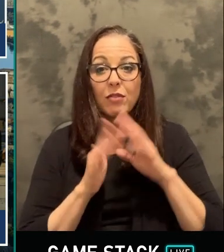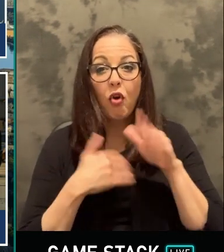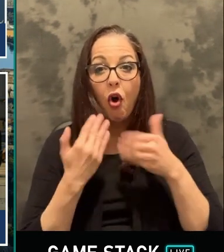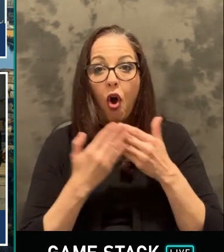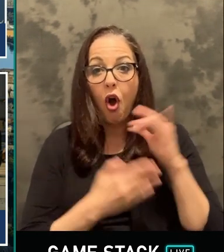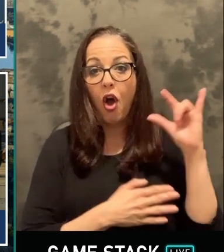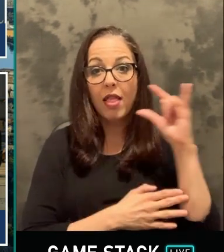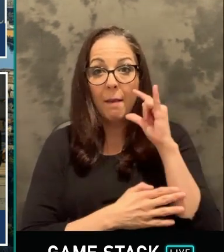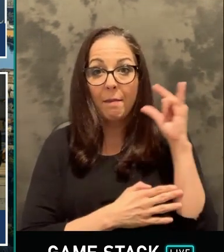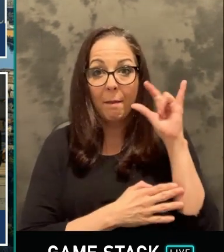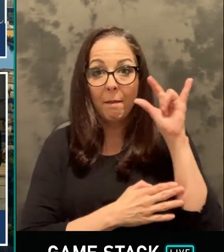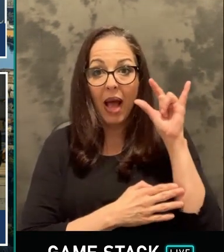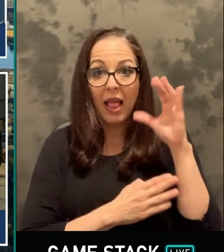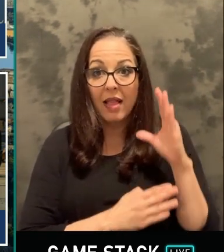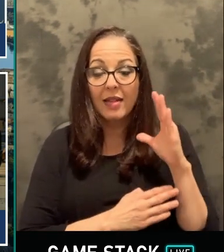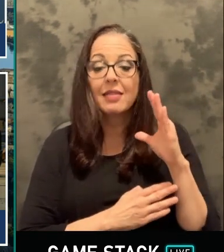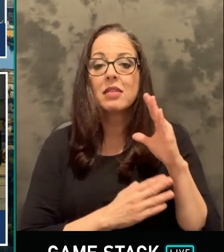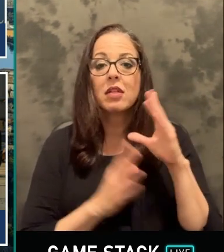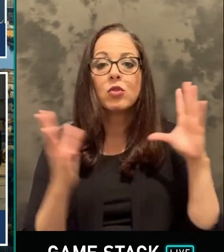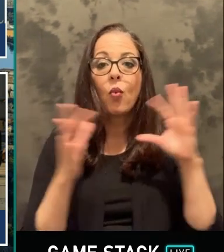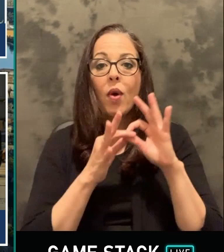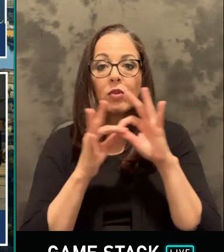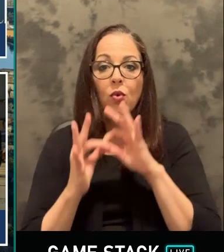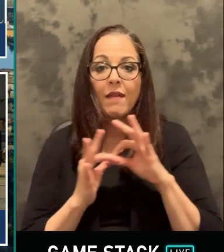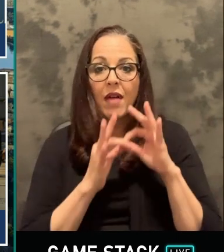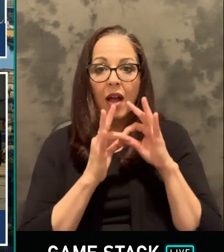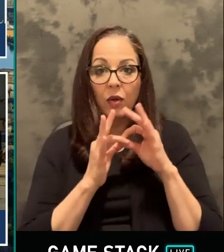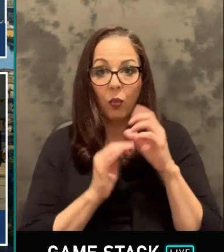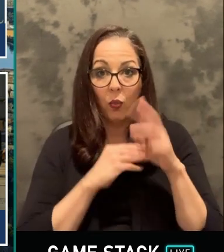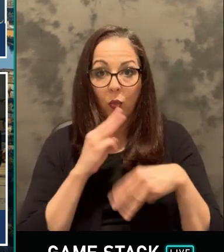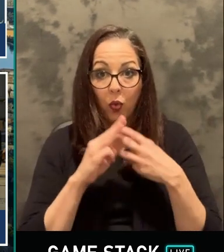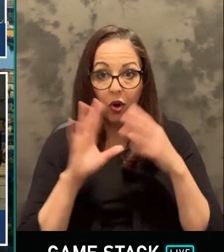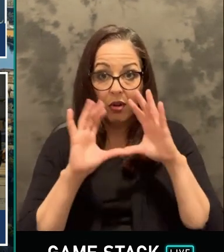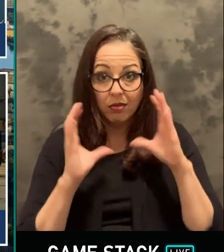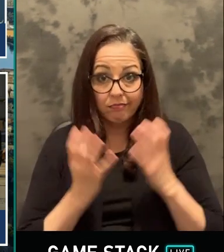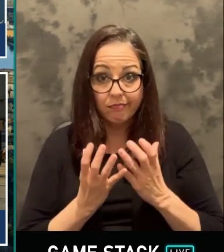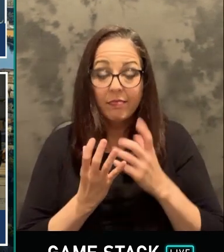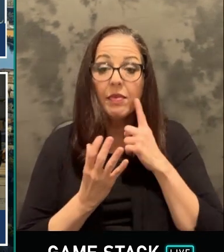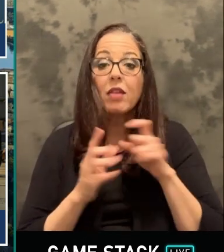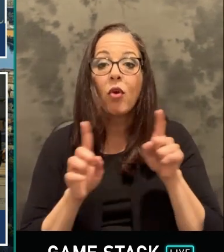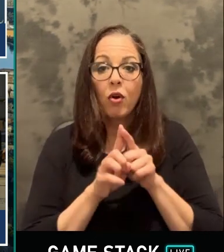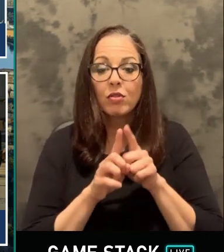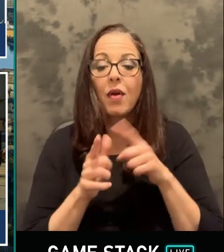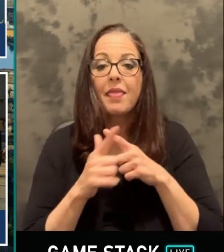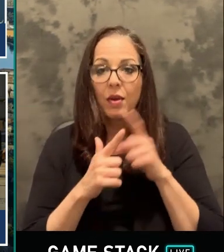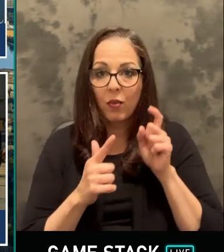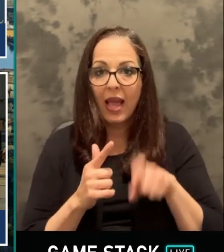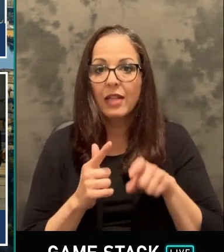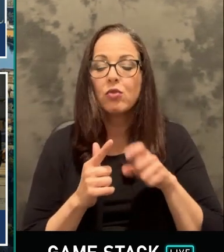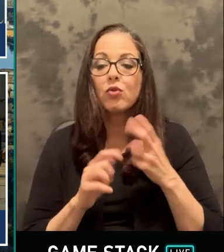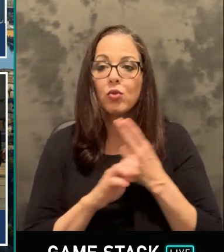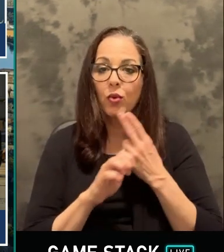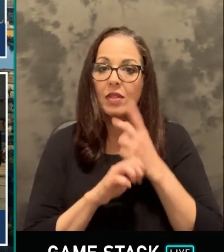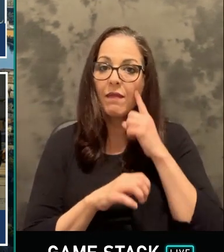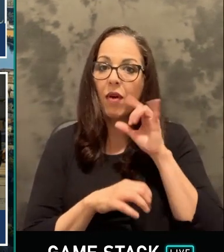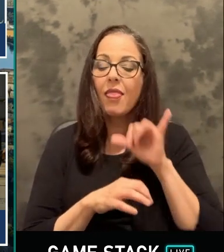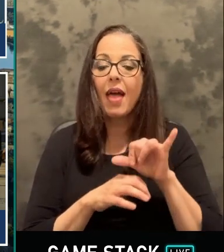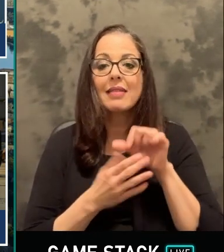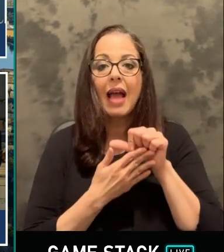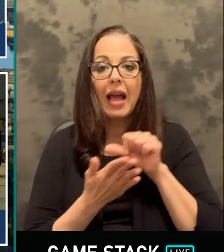And finally, we also needed to set up and to use services for account management to have an in-game